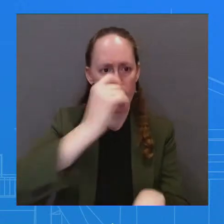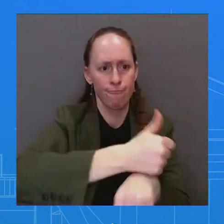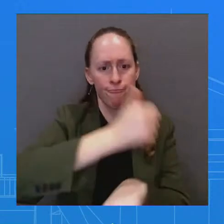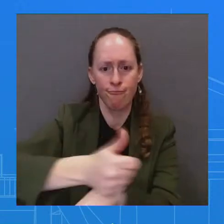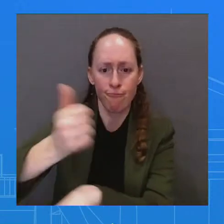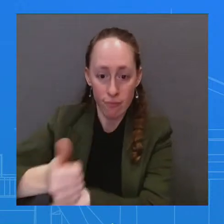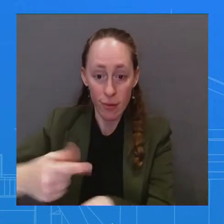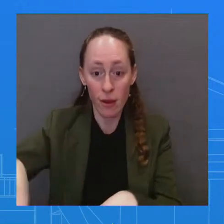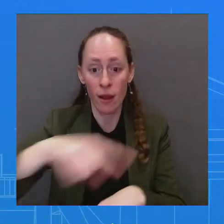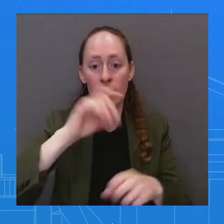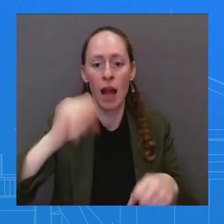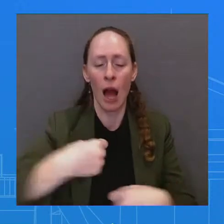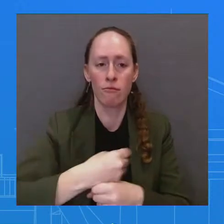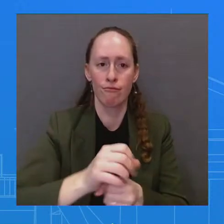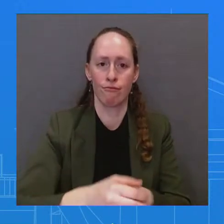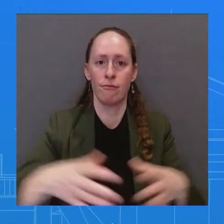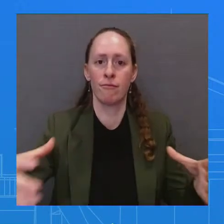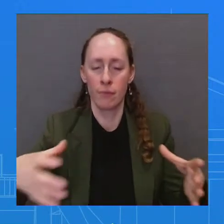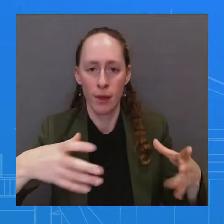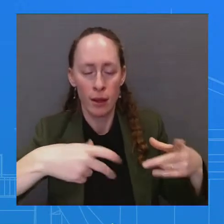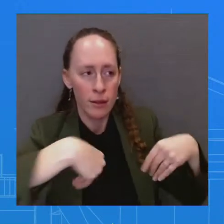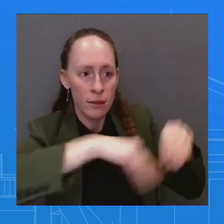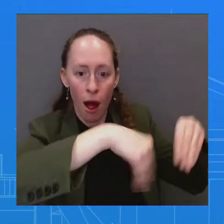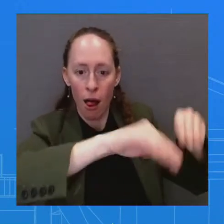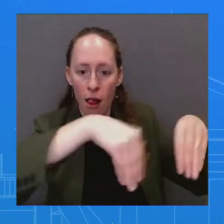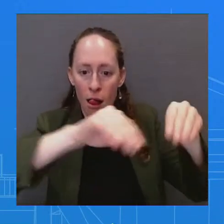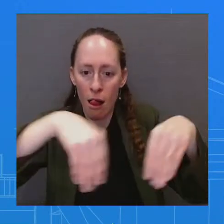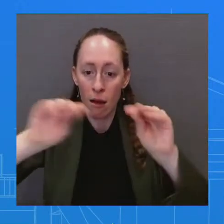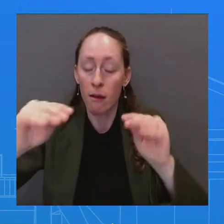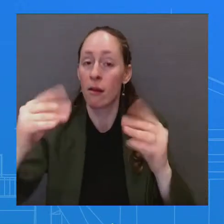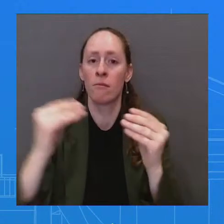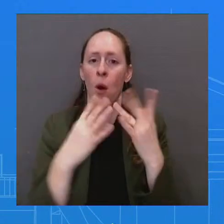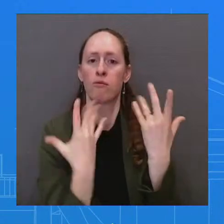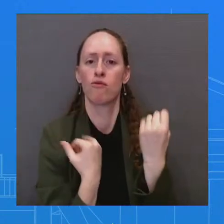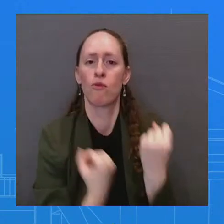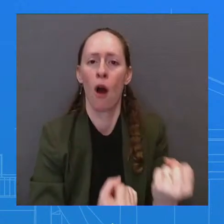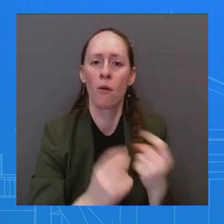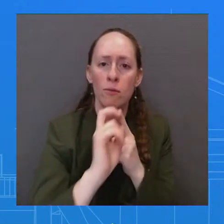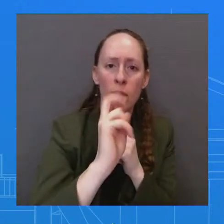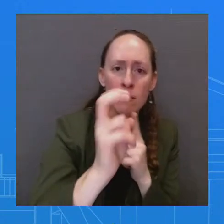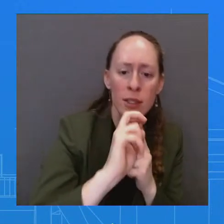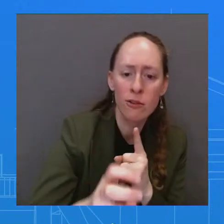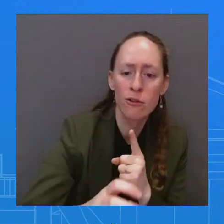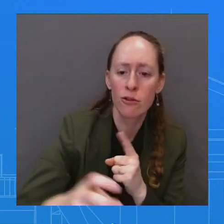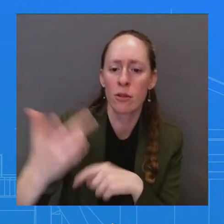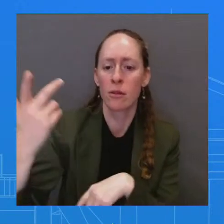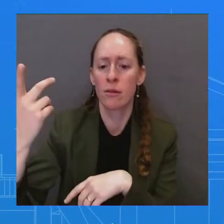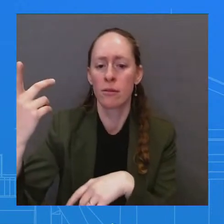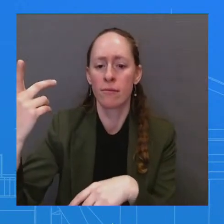industries of the future through the Bipartisan Infrastructure Law, CHIPS Act, and Inflation Reduction Act.